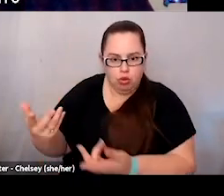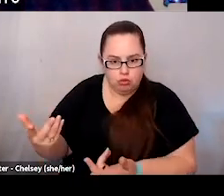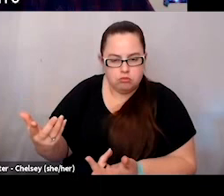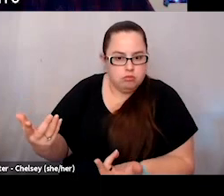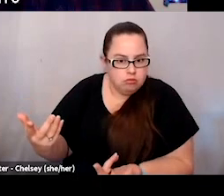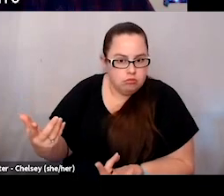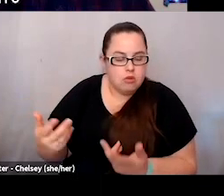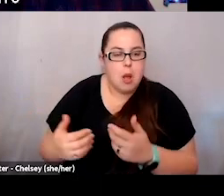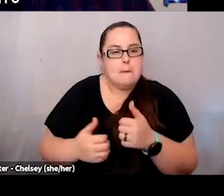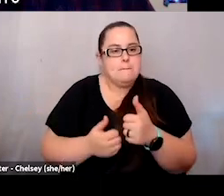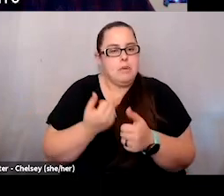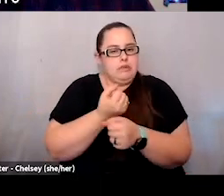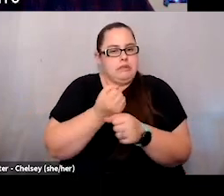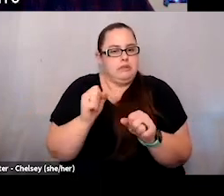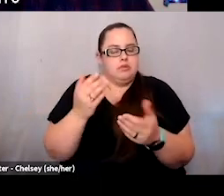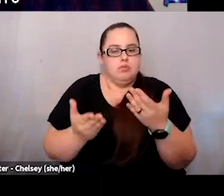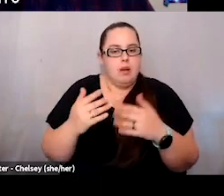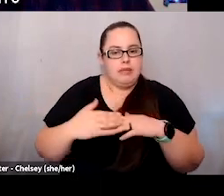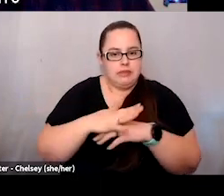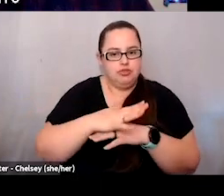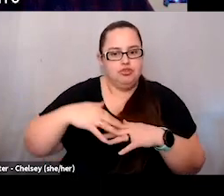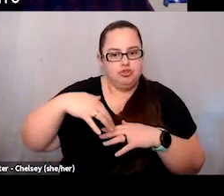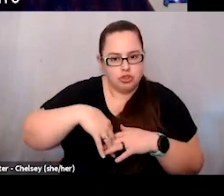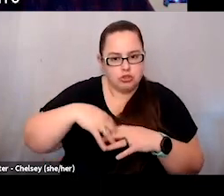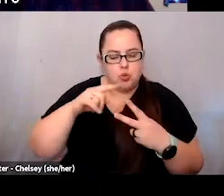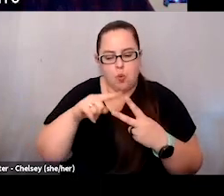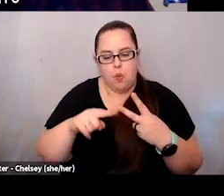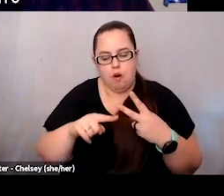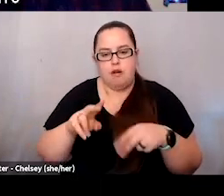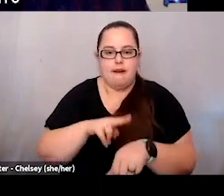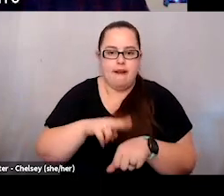term that you could probably use would be Indigenous or Native American. But our